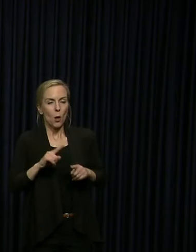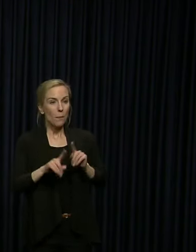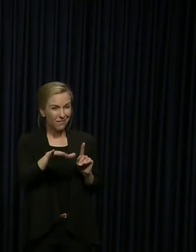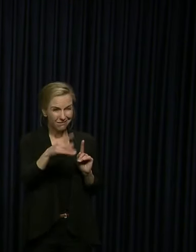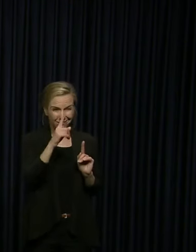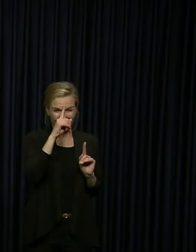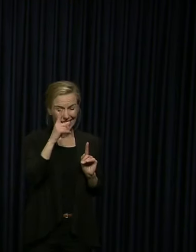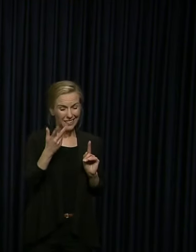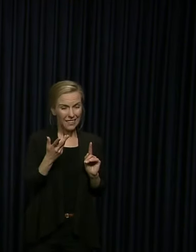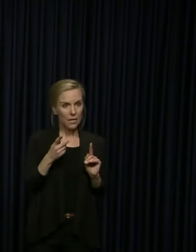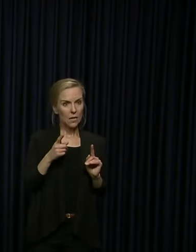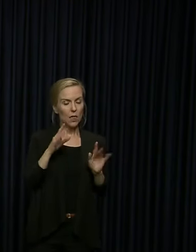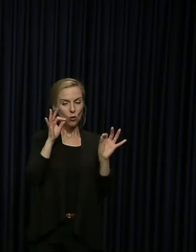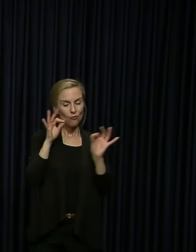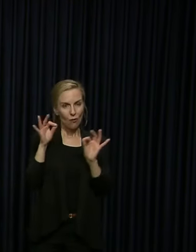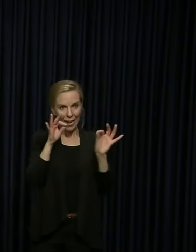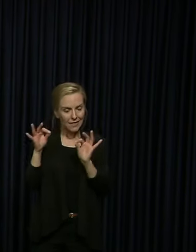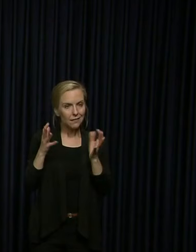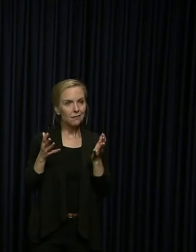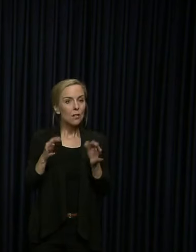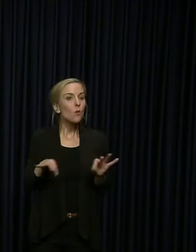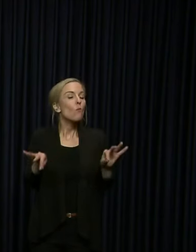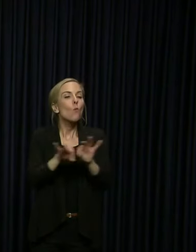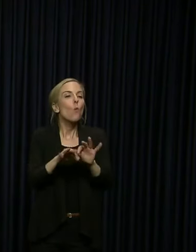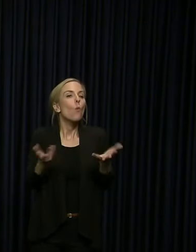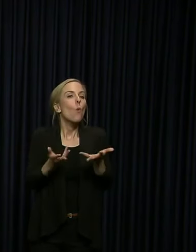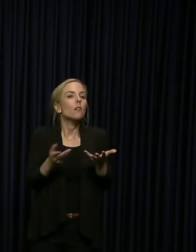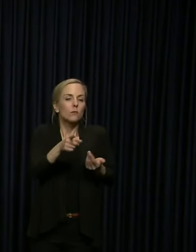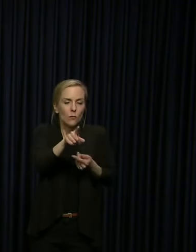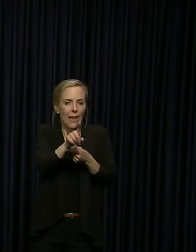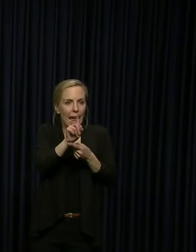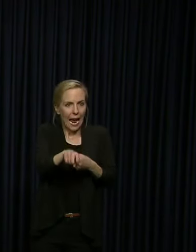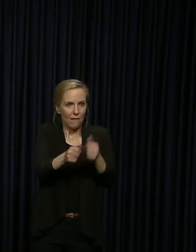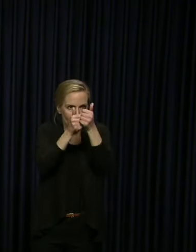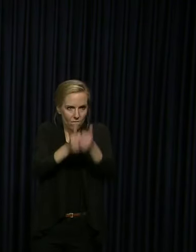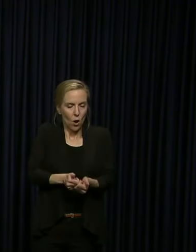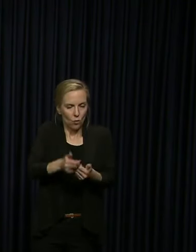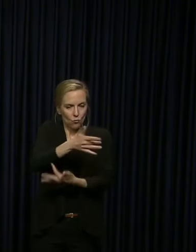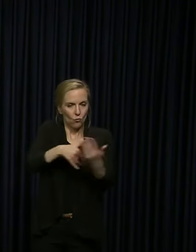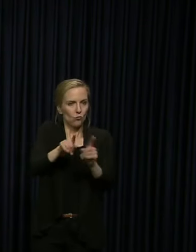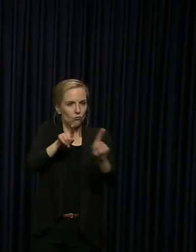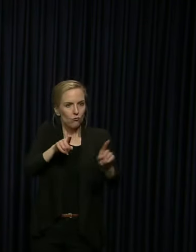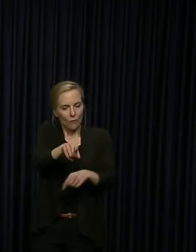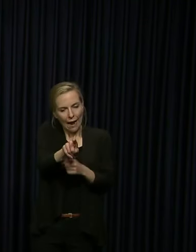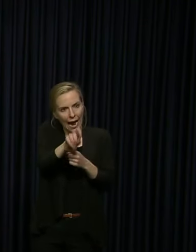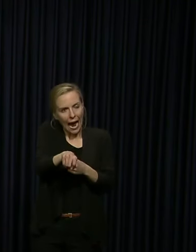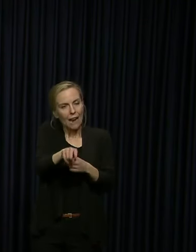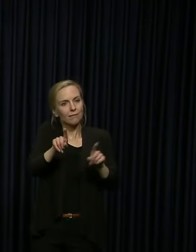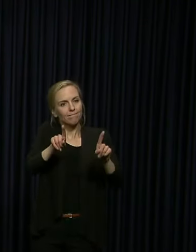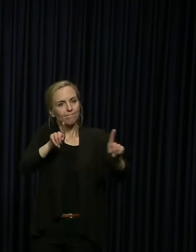THAT AGREEMENT WILL PROVIDE UP TO 2,000 TESTS A DAY THAT WE WILL BE ABLE TO USE AROUND THE